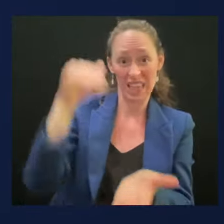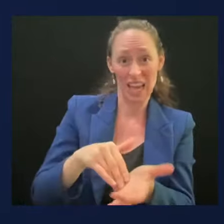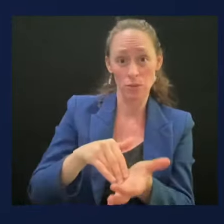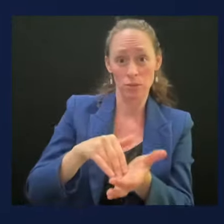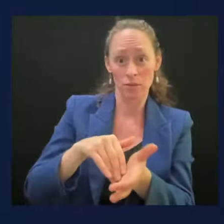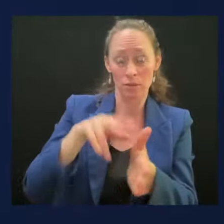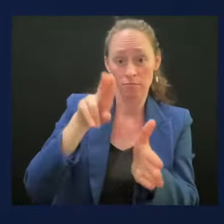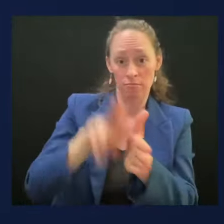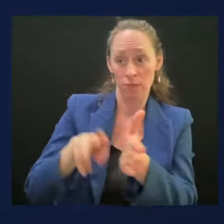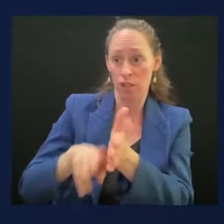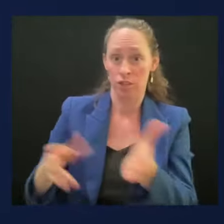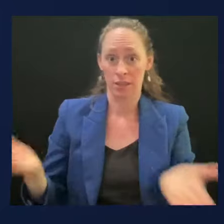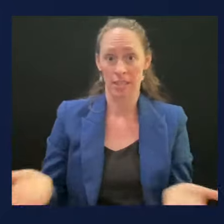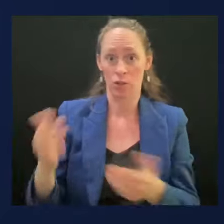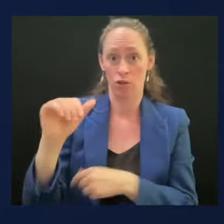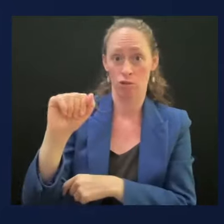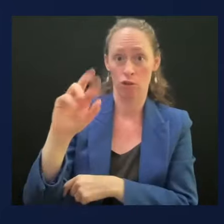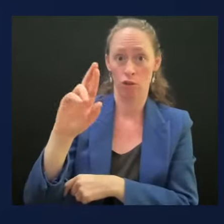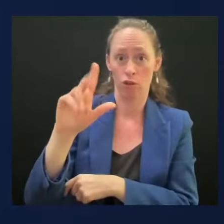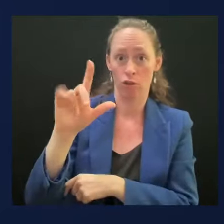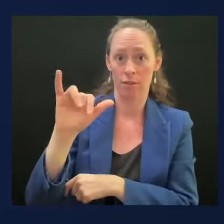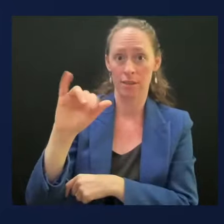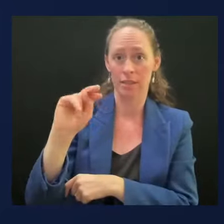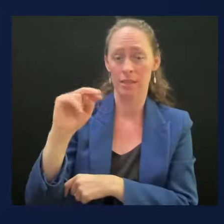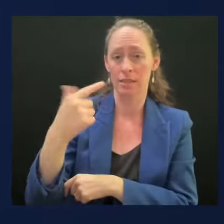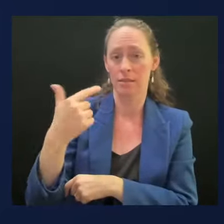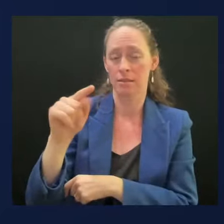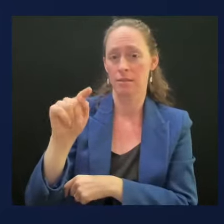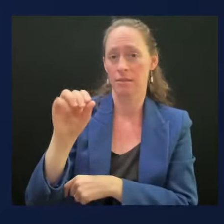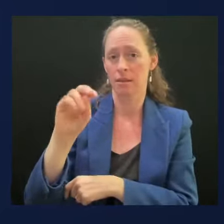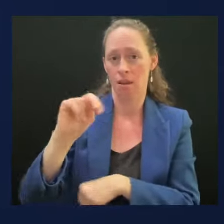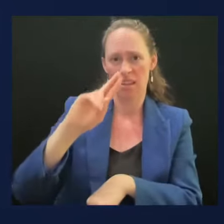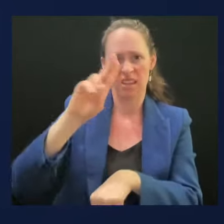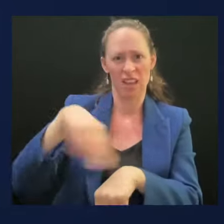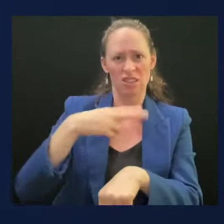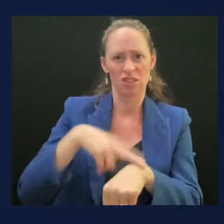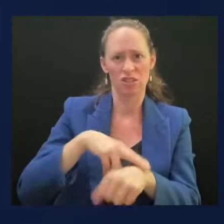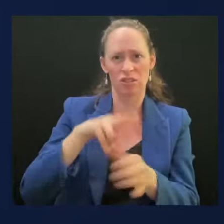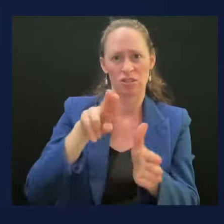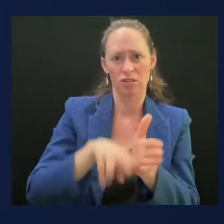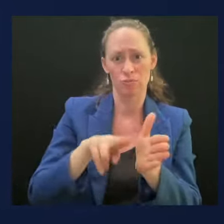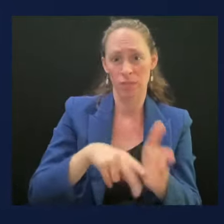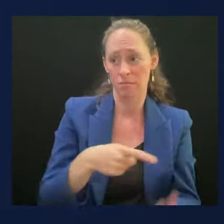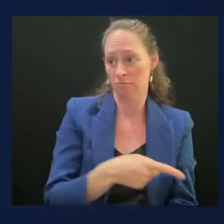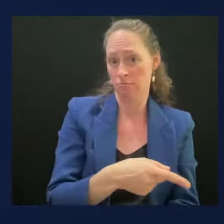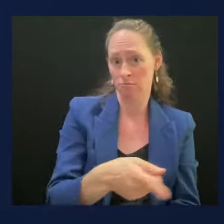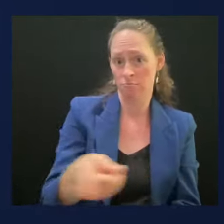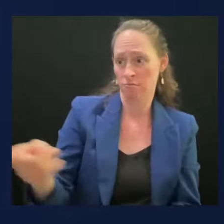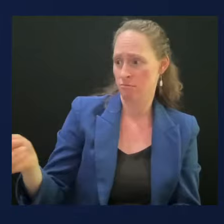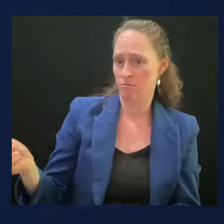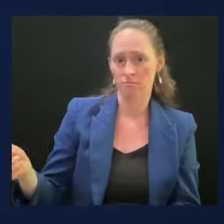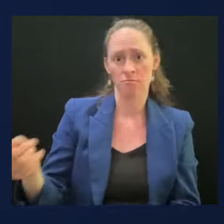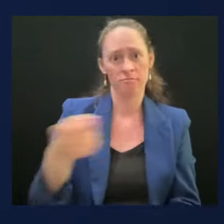They tell the story of our nation, a narrative not written in ink, but written in valor and sacrifice.